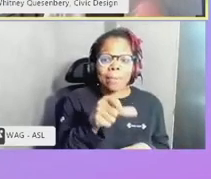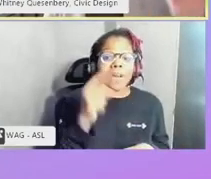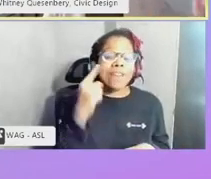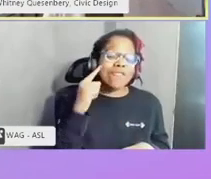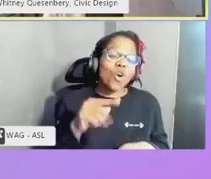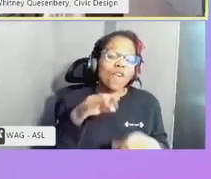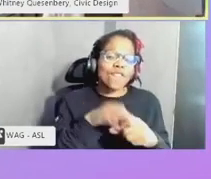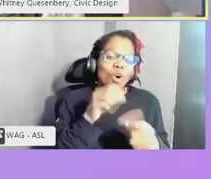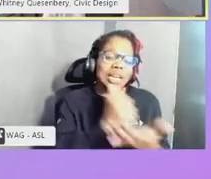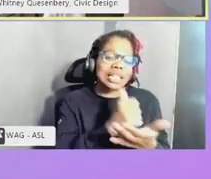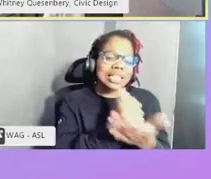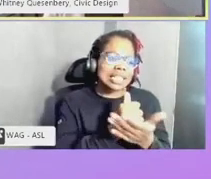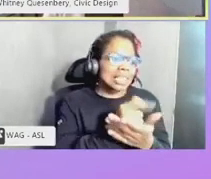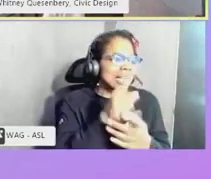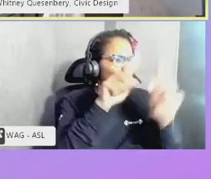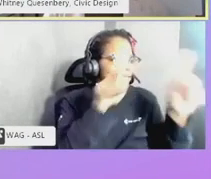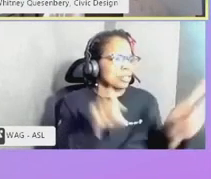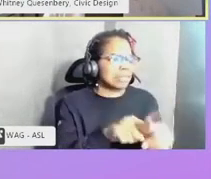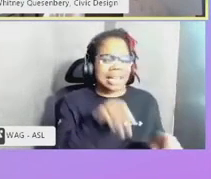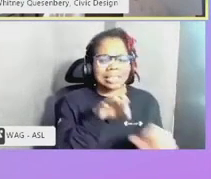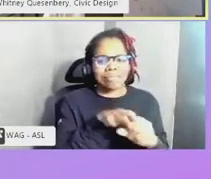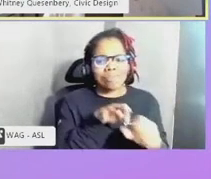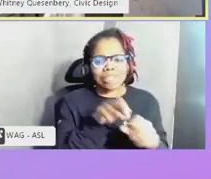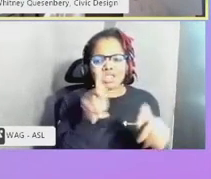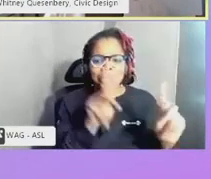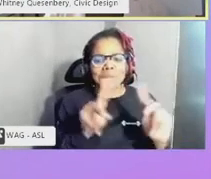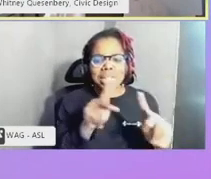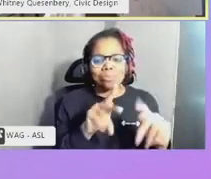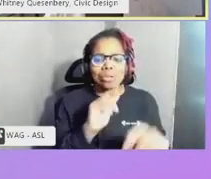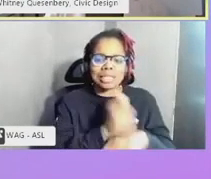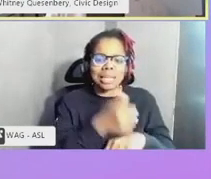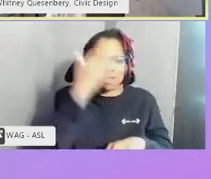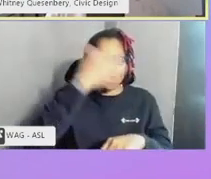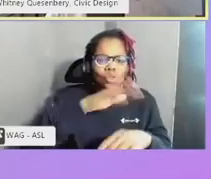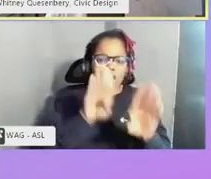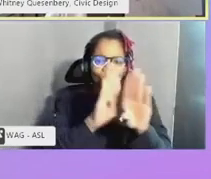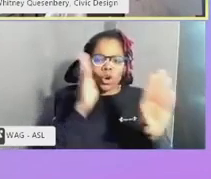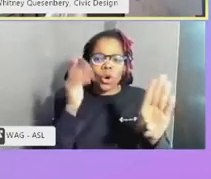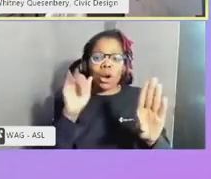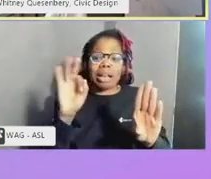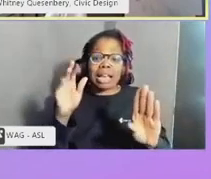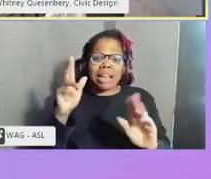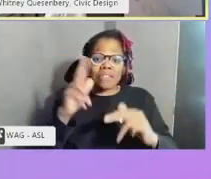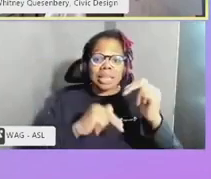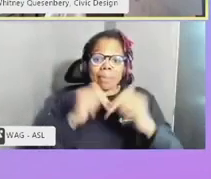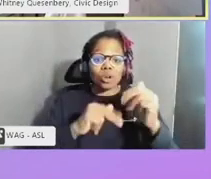accessibility as moving from accommodation, which is illustrated by a sign that says ring bell for voting